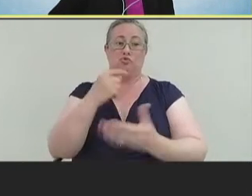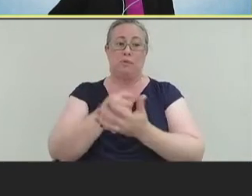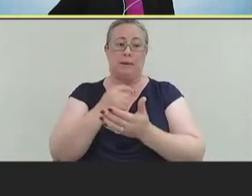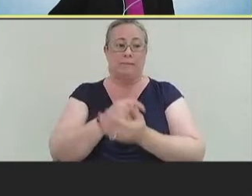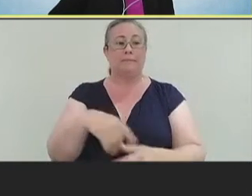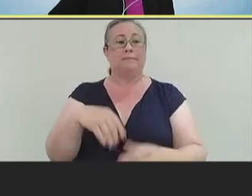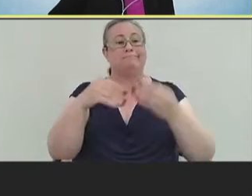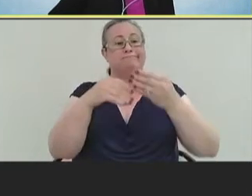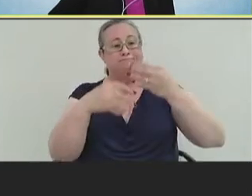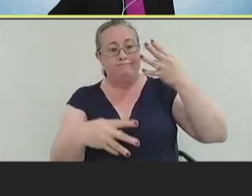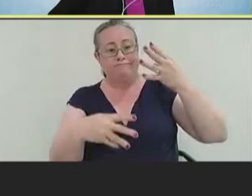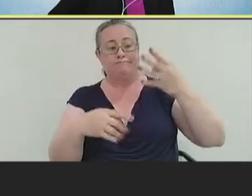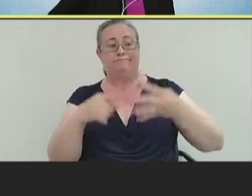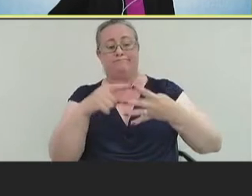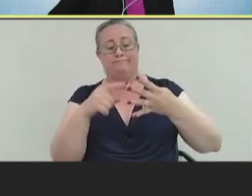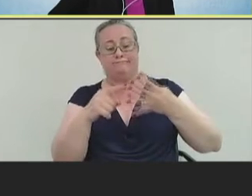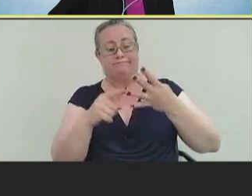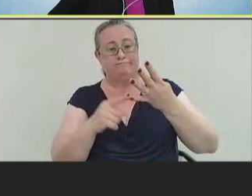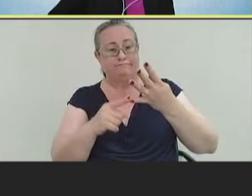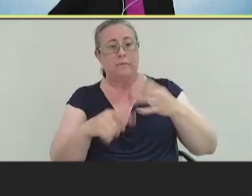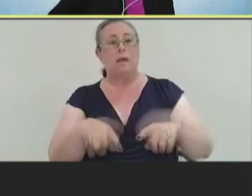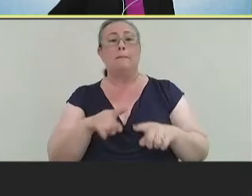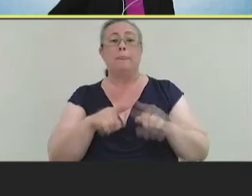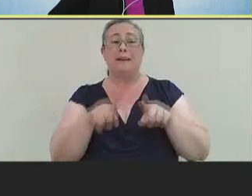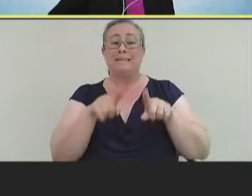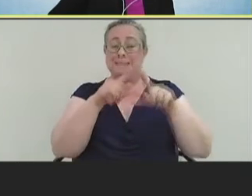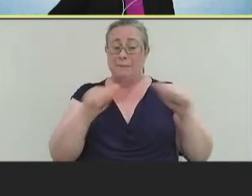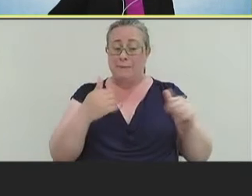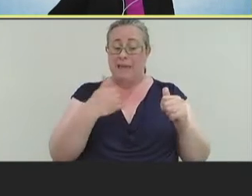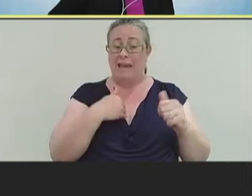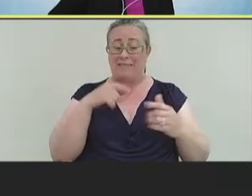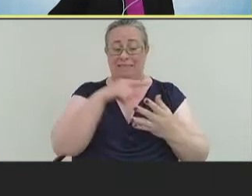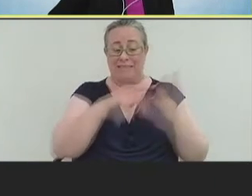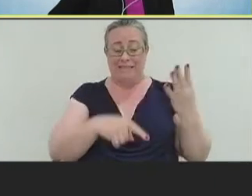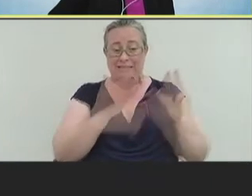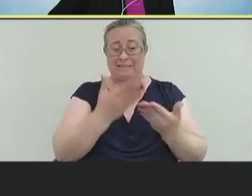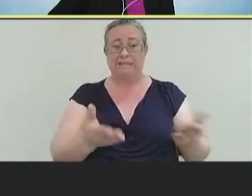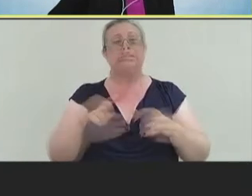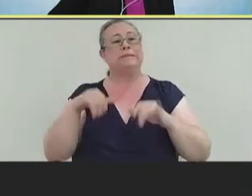and zanamivir and peramivir. But while we do have these medical countermeasures, gaps do exist. So,